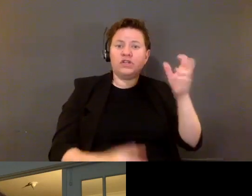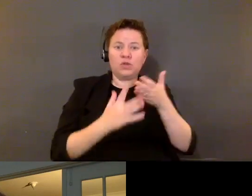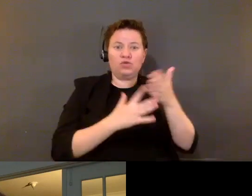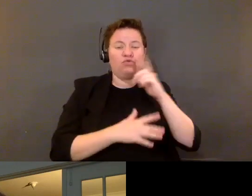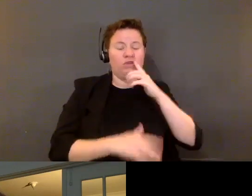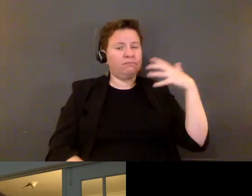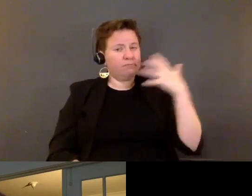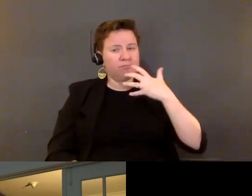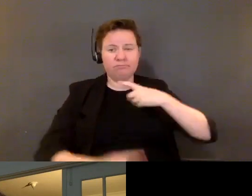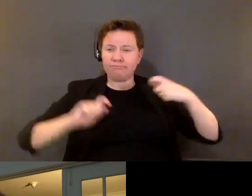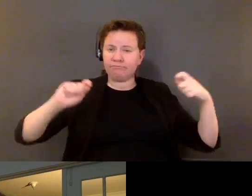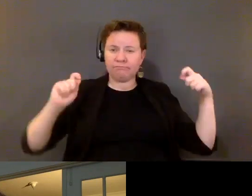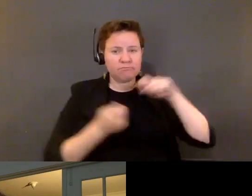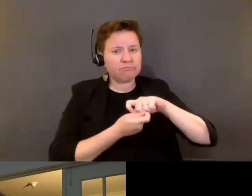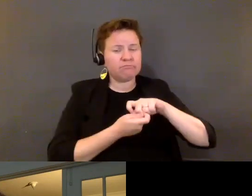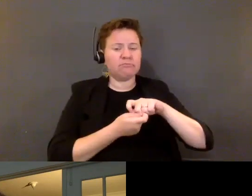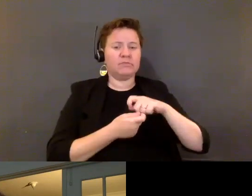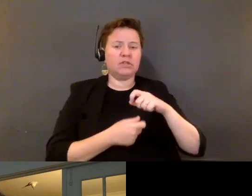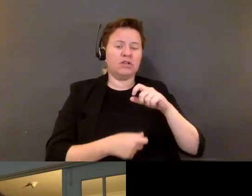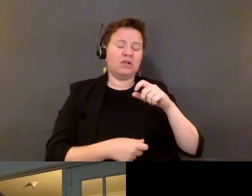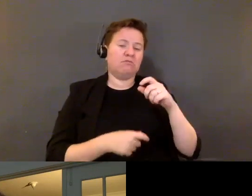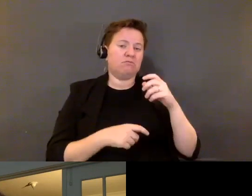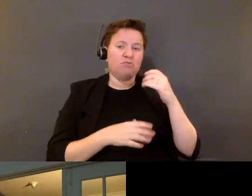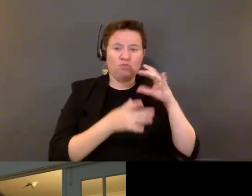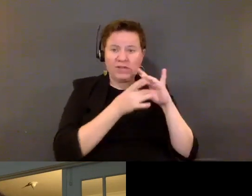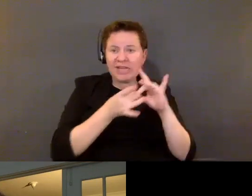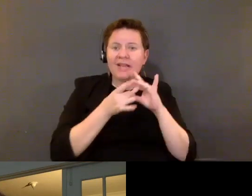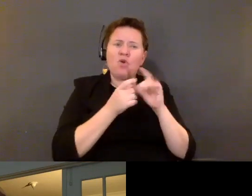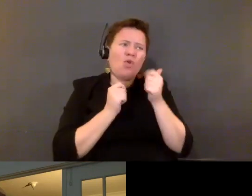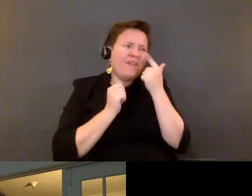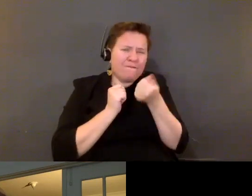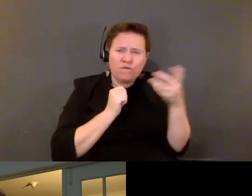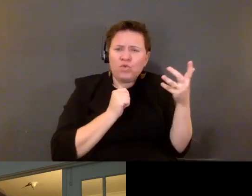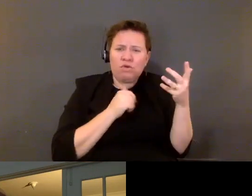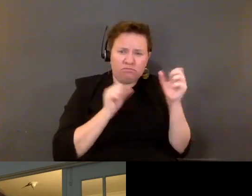relationships only you know a handful of which i got to focus on but i think that there are